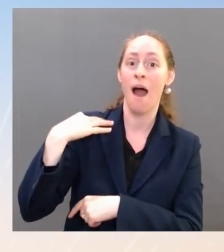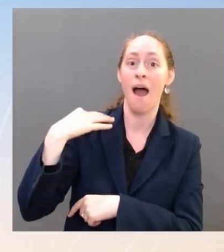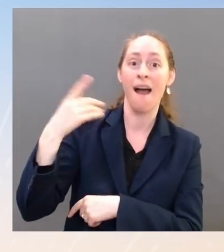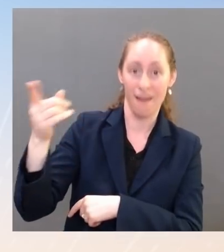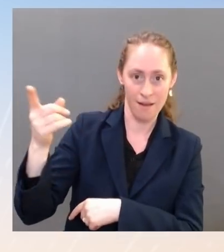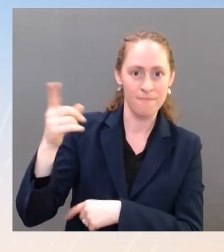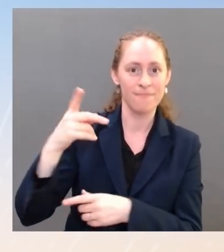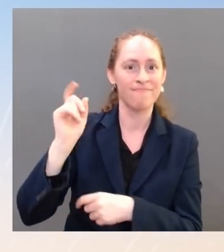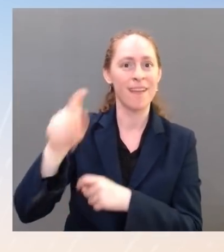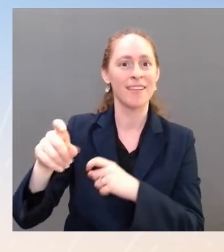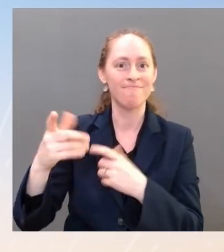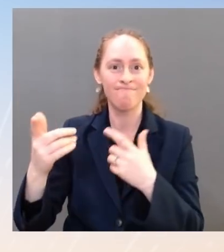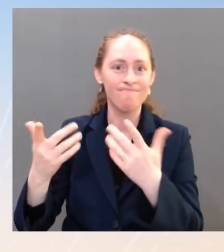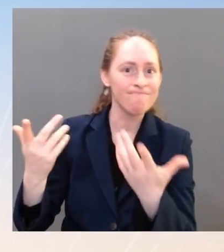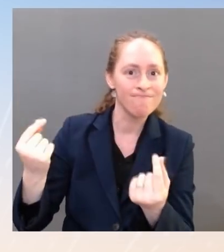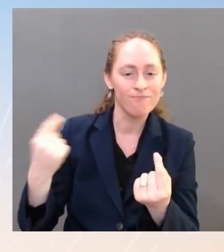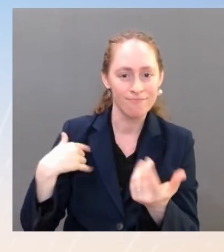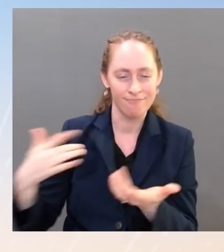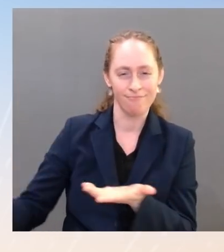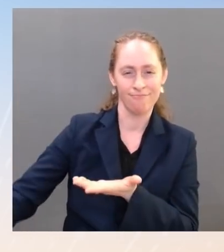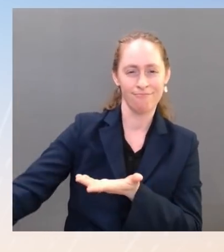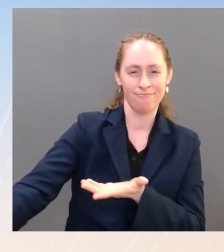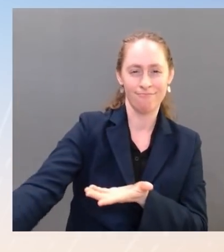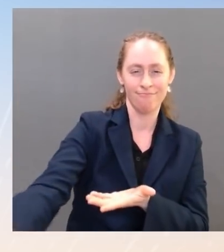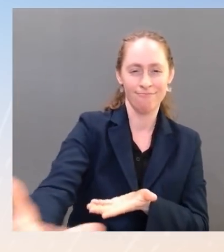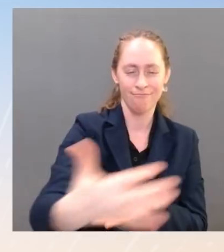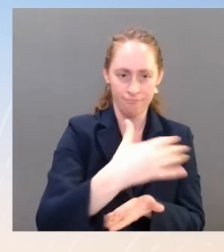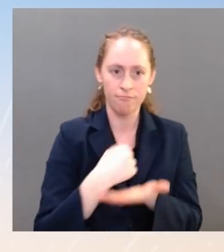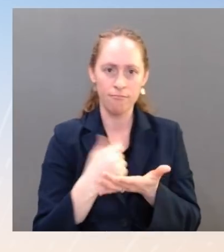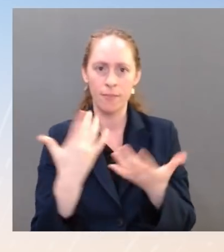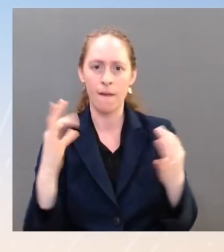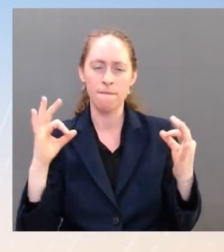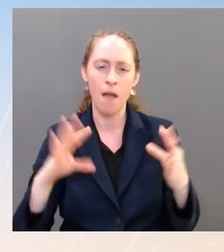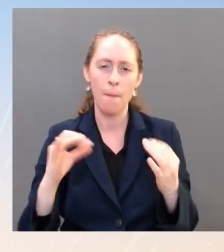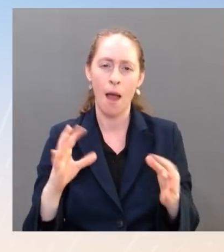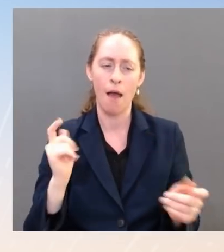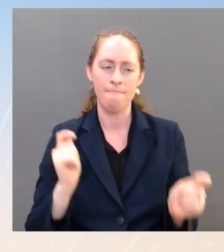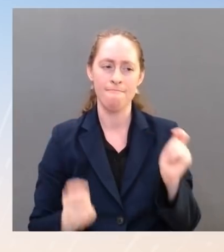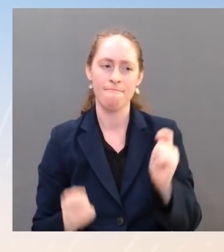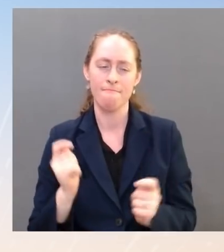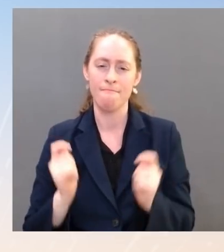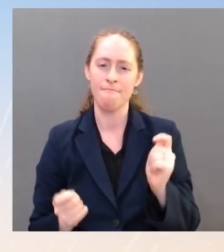Give we give you a couple of examples of things that have gone out, for example, the weatherization assistance program